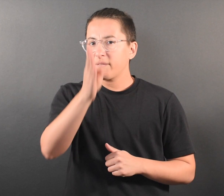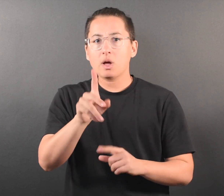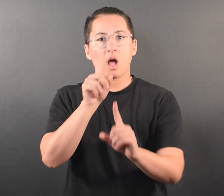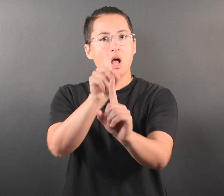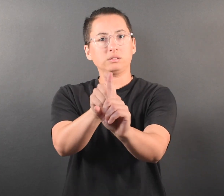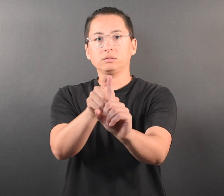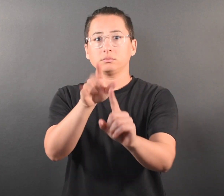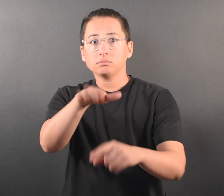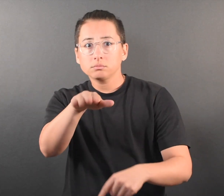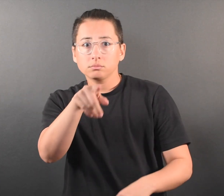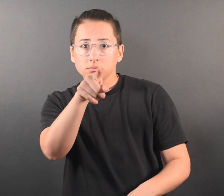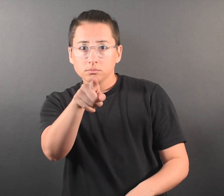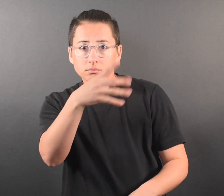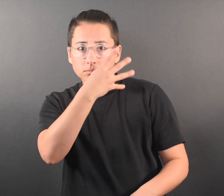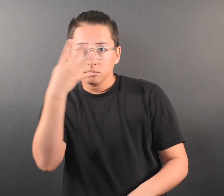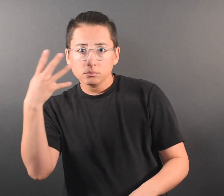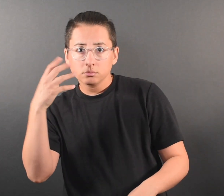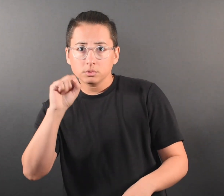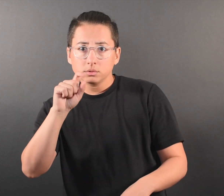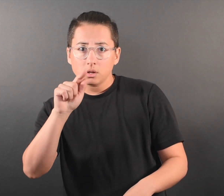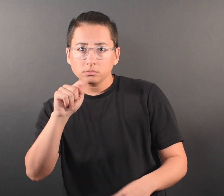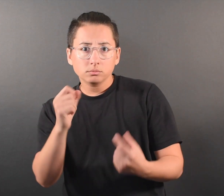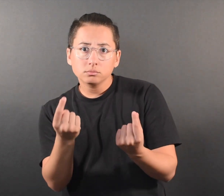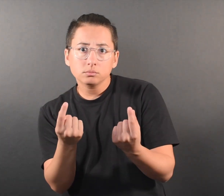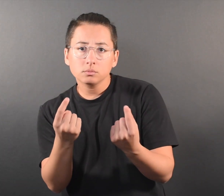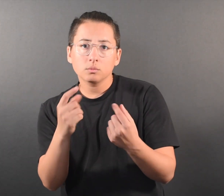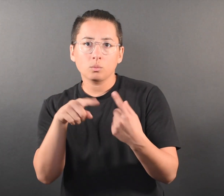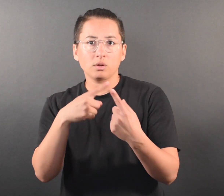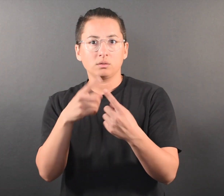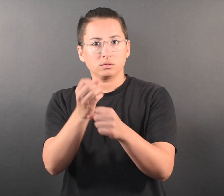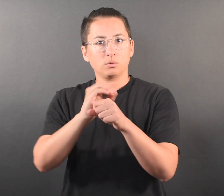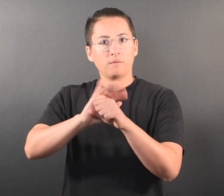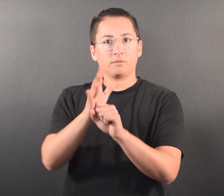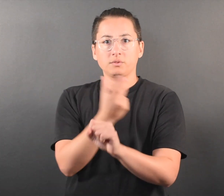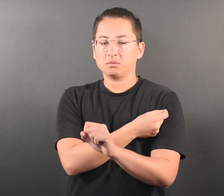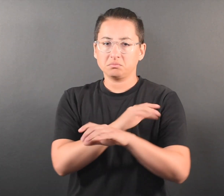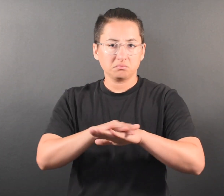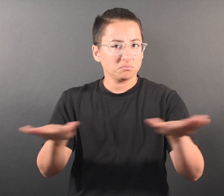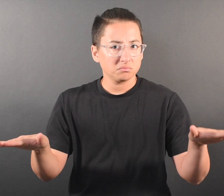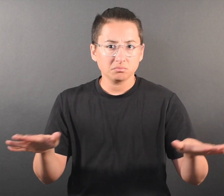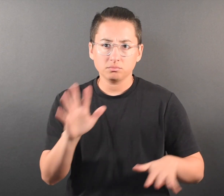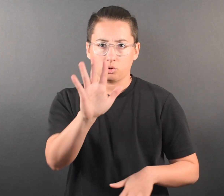You will never be asked about your immigration status when getting the COVID-19 vaccine.